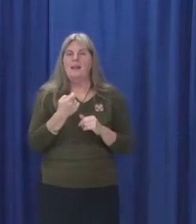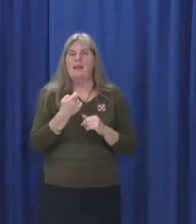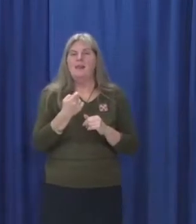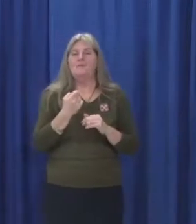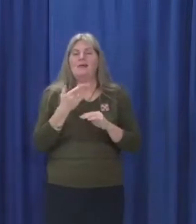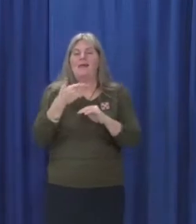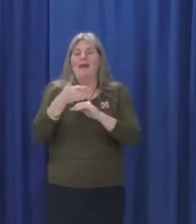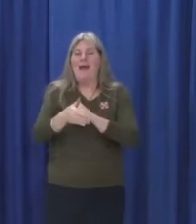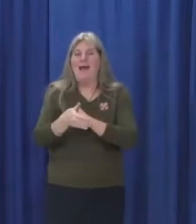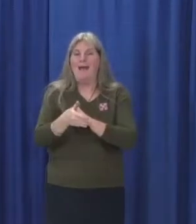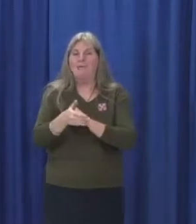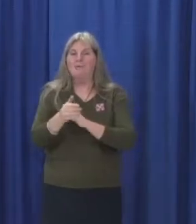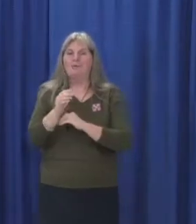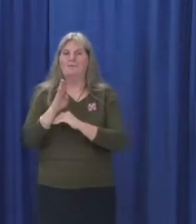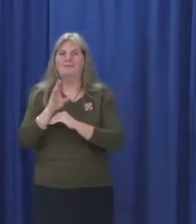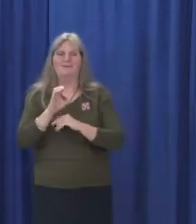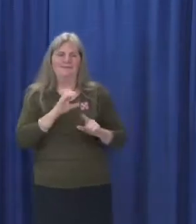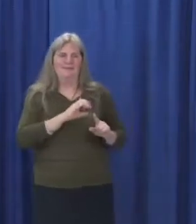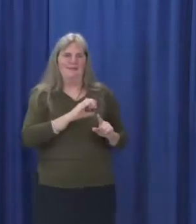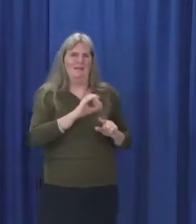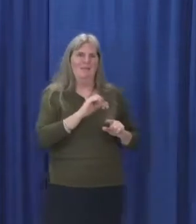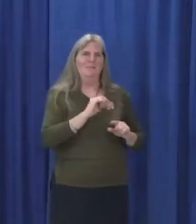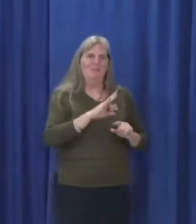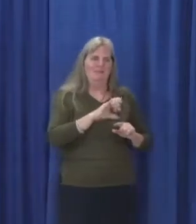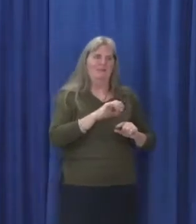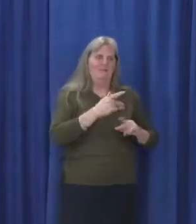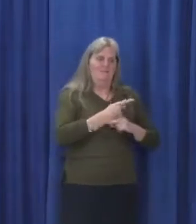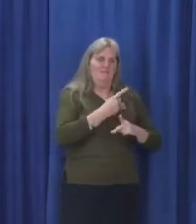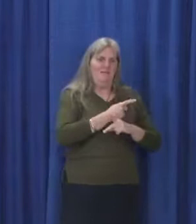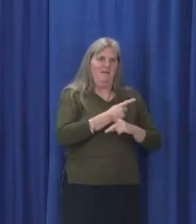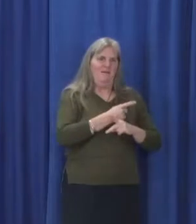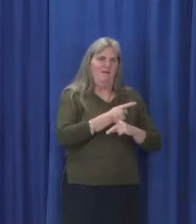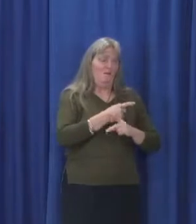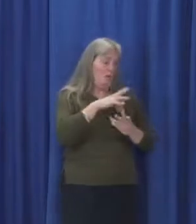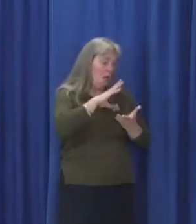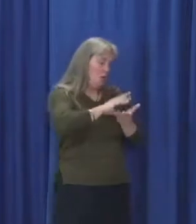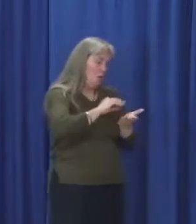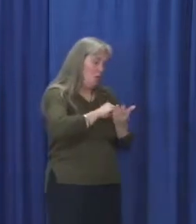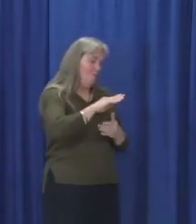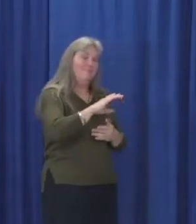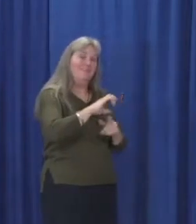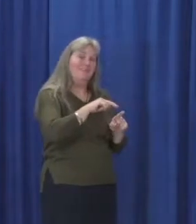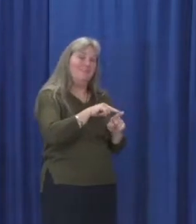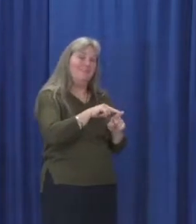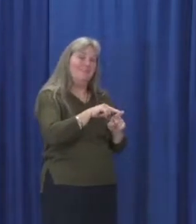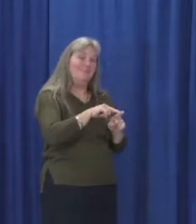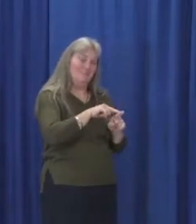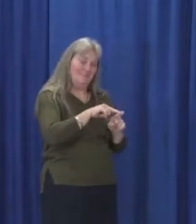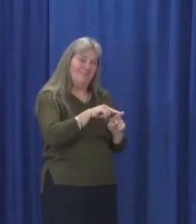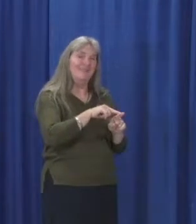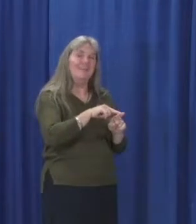weeks out of the gates after BC is all the lessons learned, we